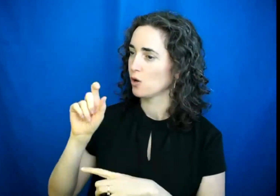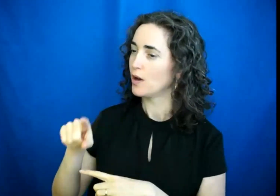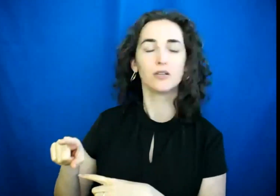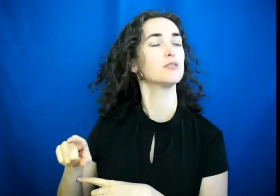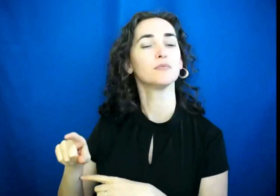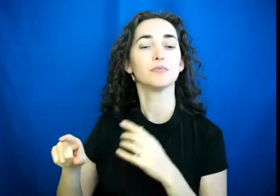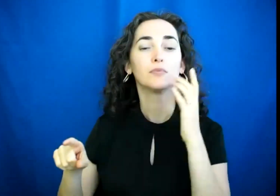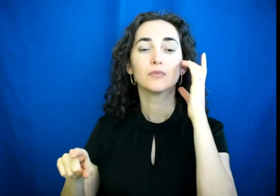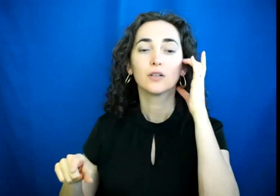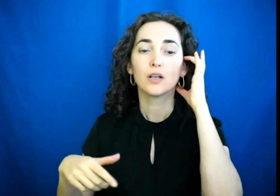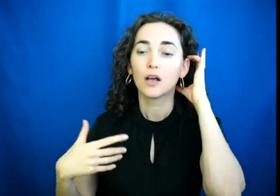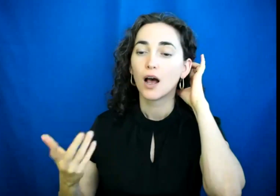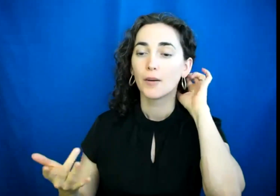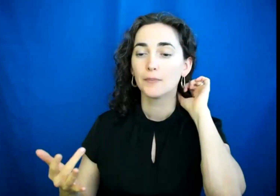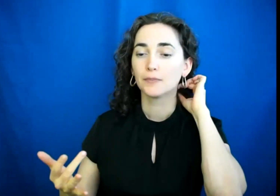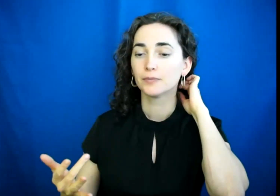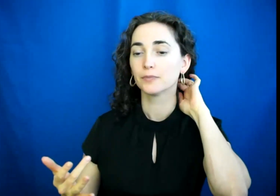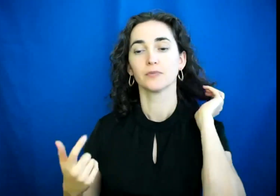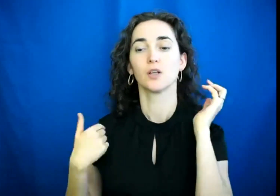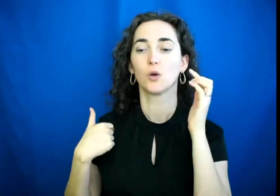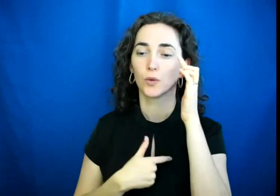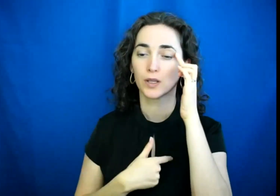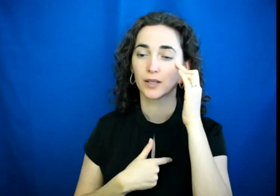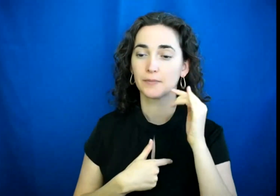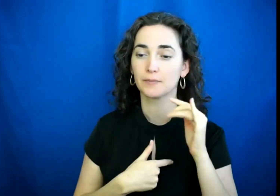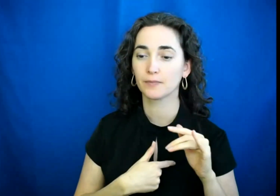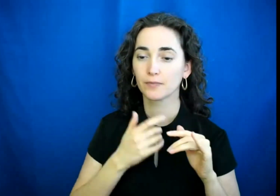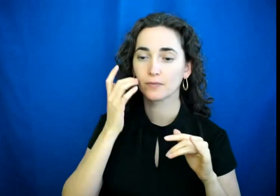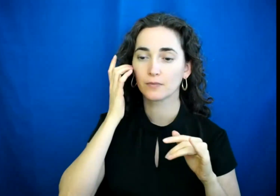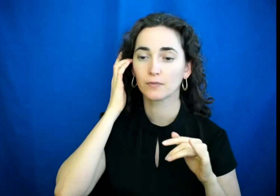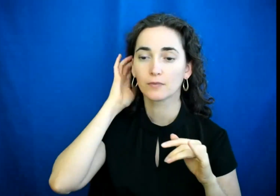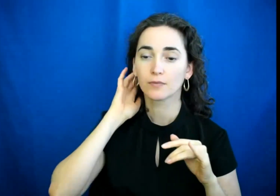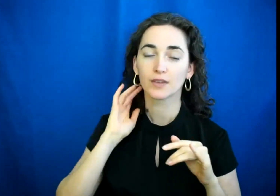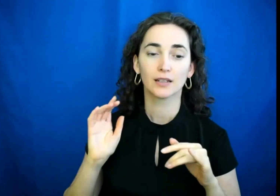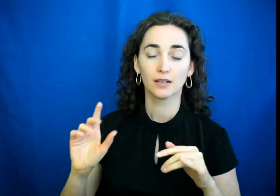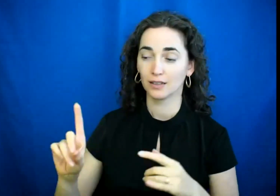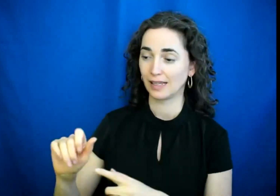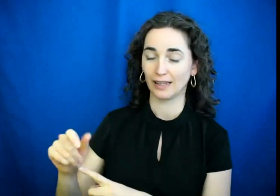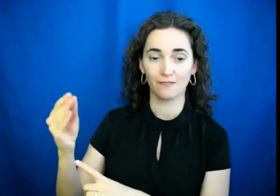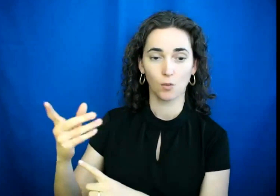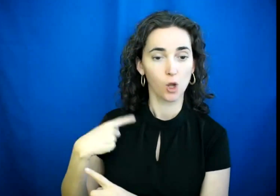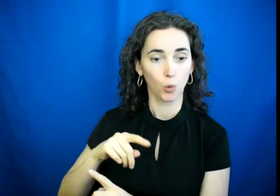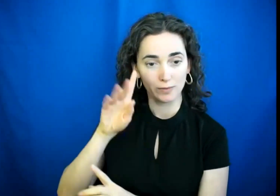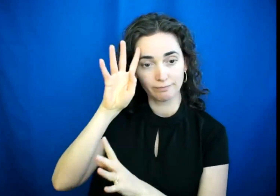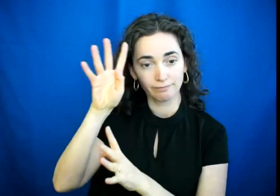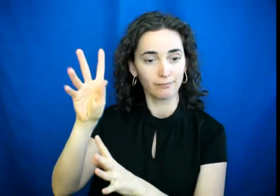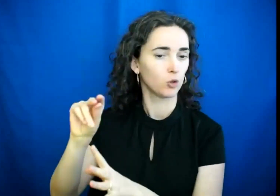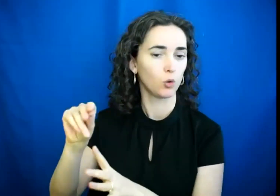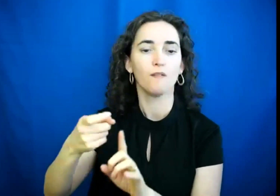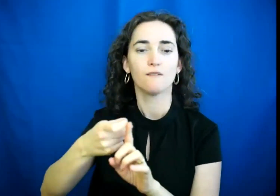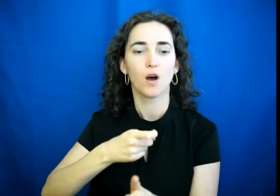That is a great question. So we aren't the authoritative source of the data layers in the tool.